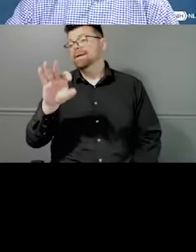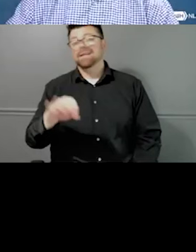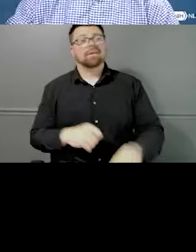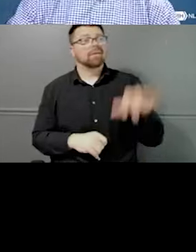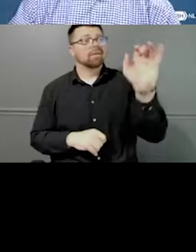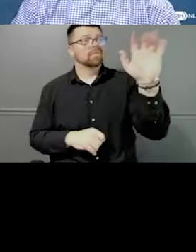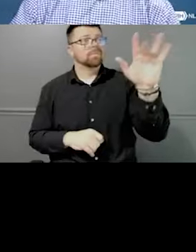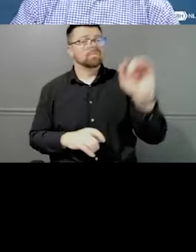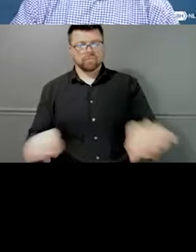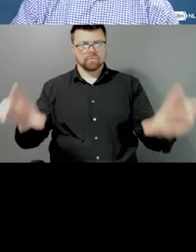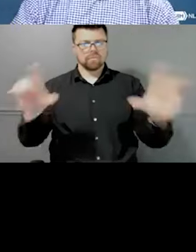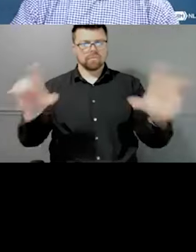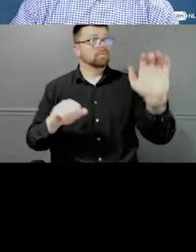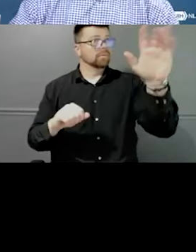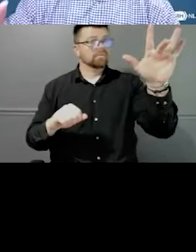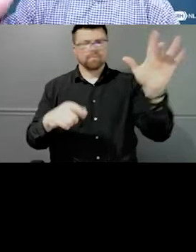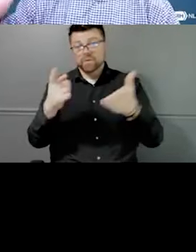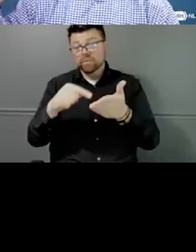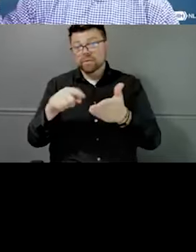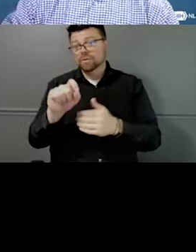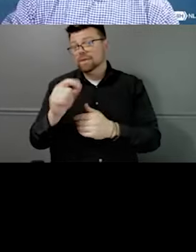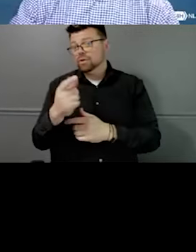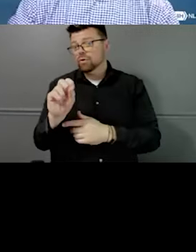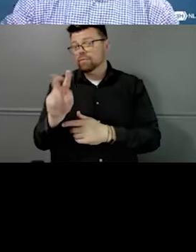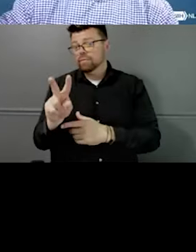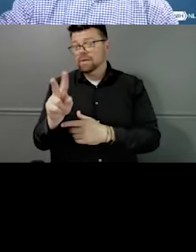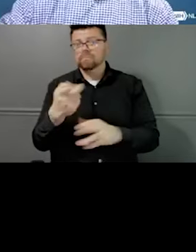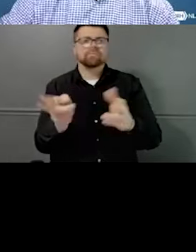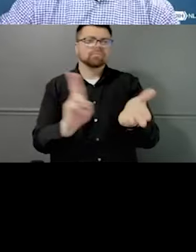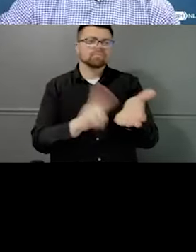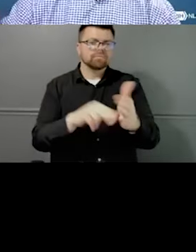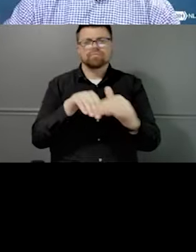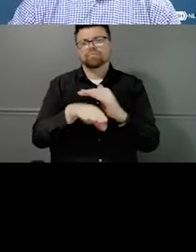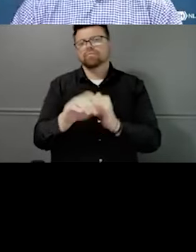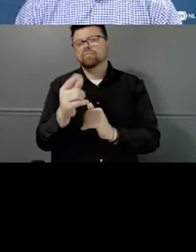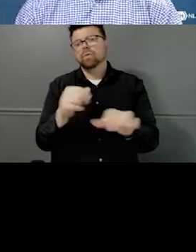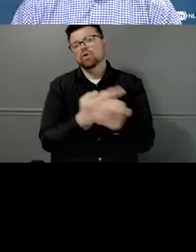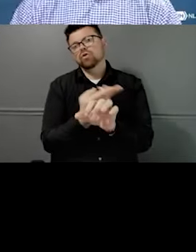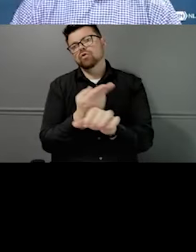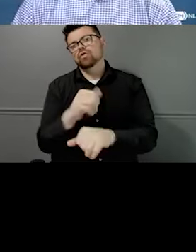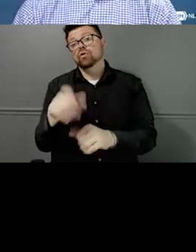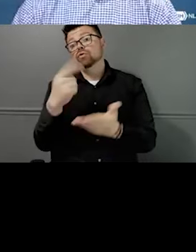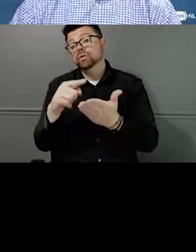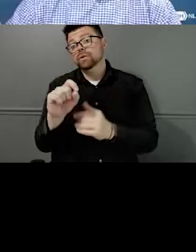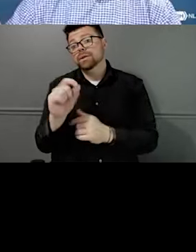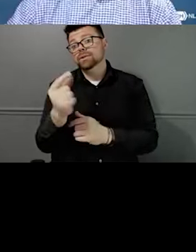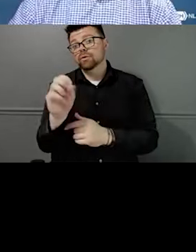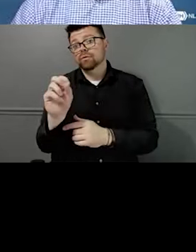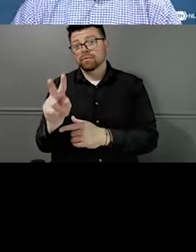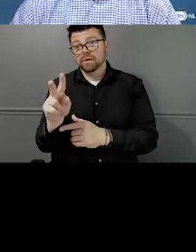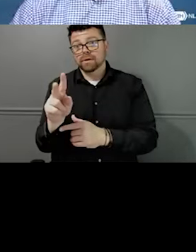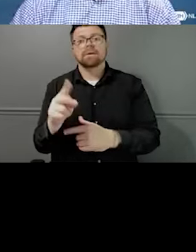to the research.gov sign in, where you use your research.gov credentials to authenticate,